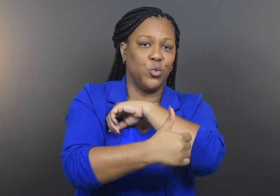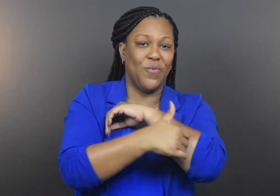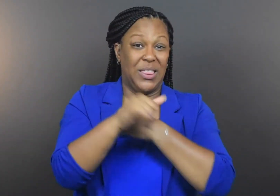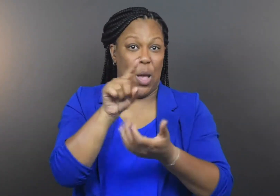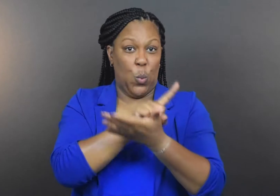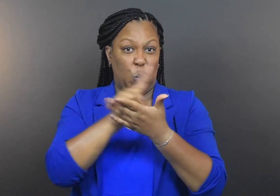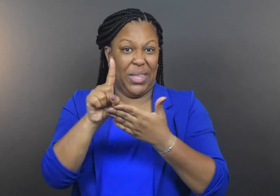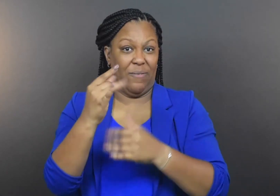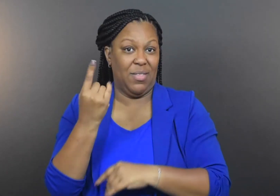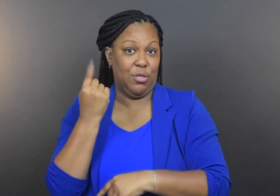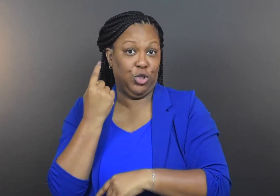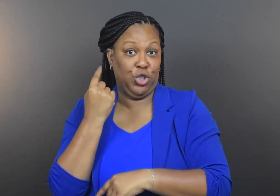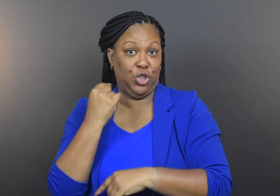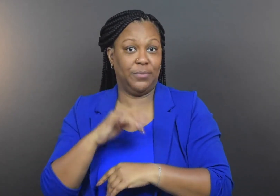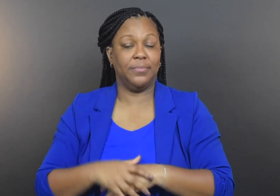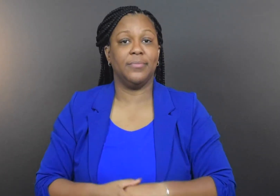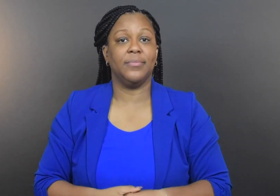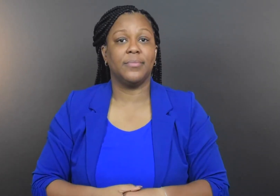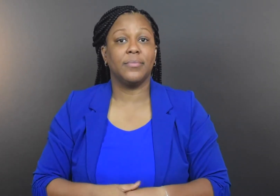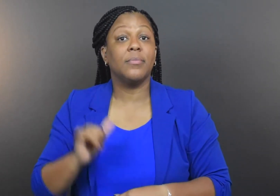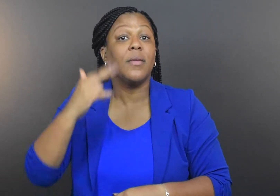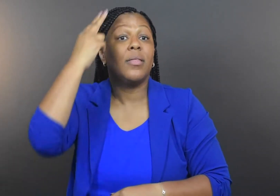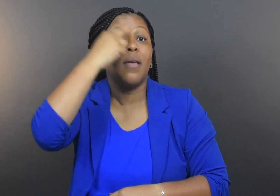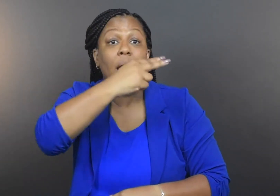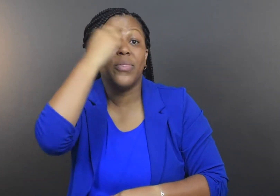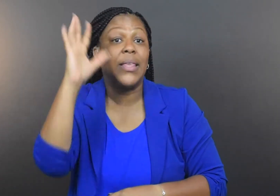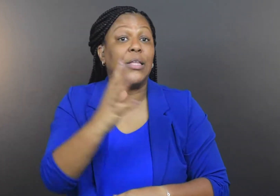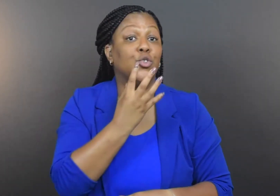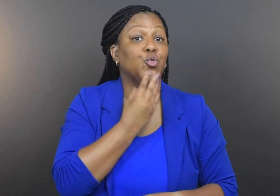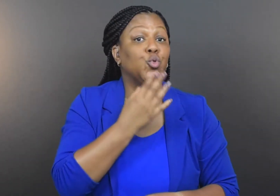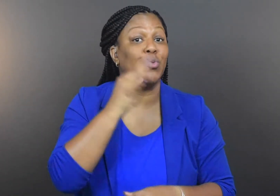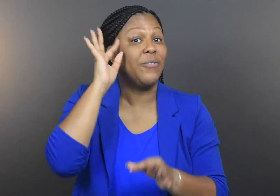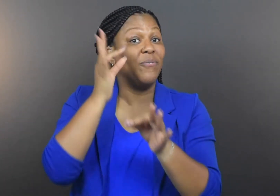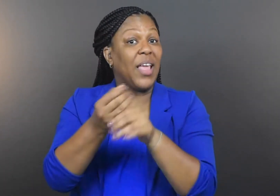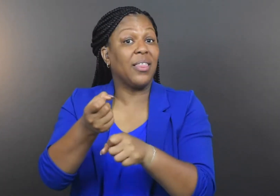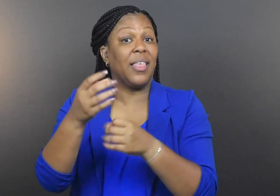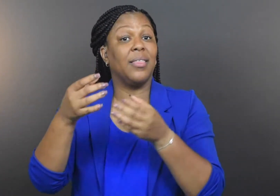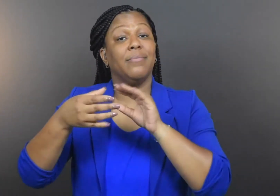On Good Friday, which fell during Passover week last year, a Catholic